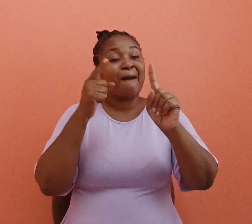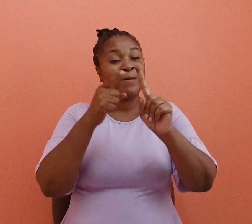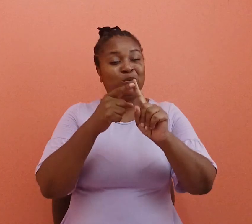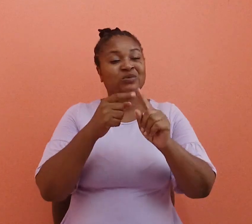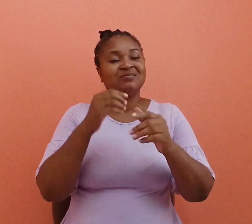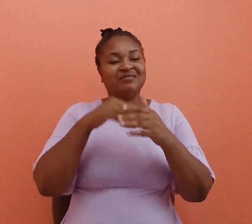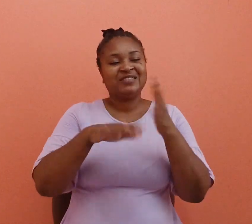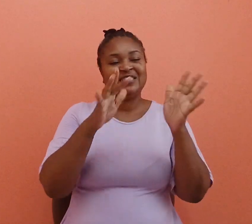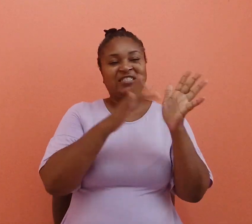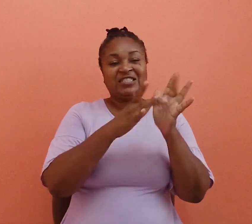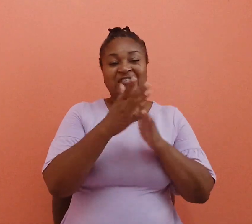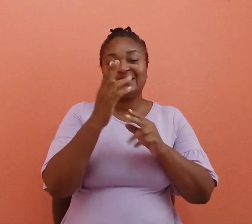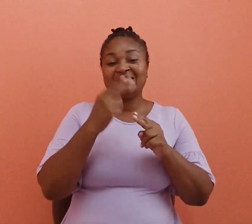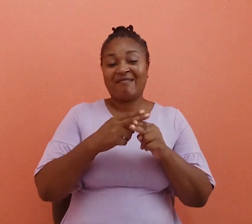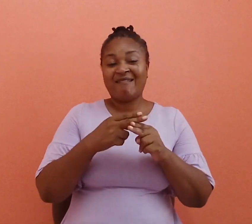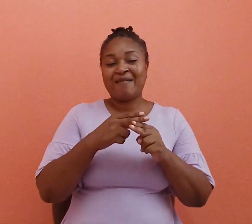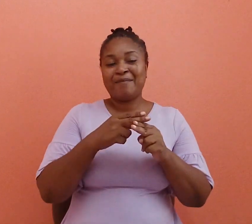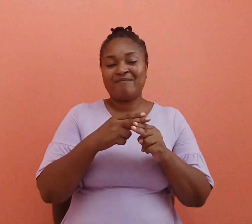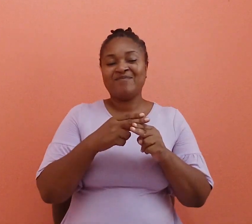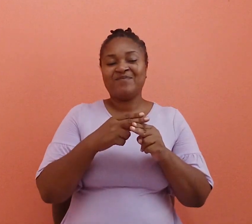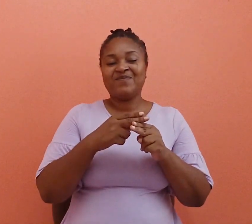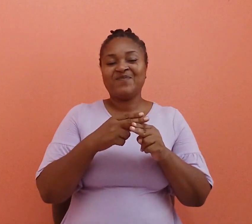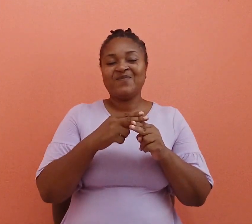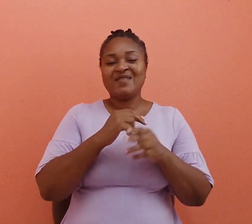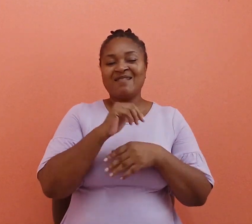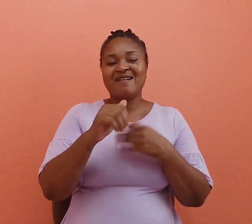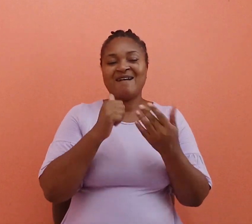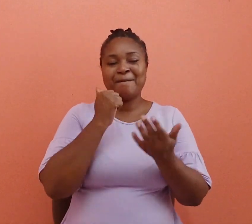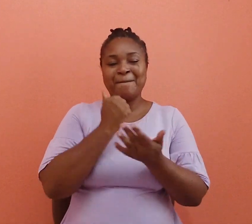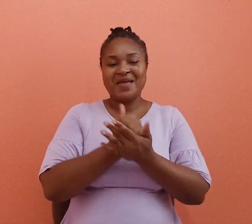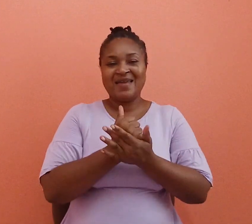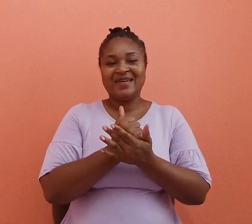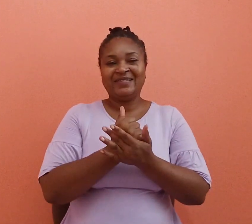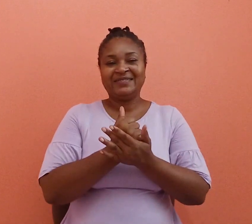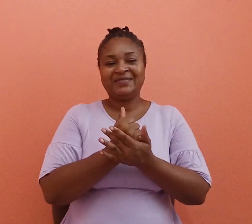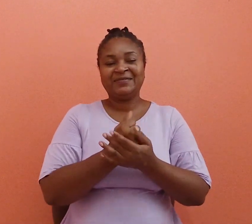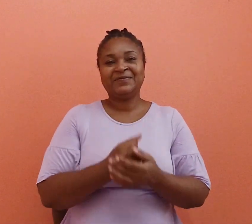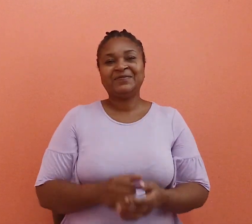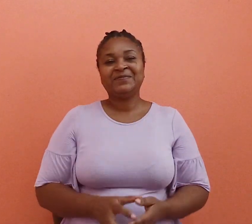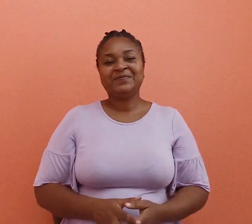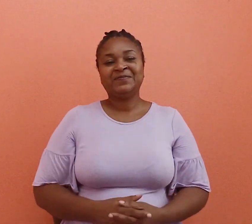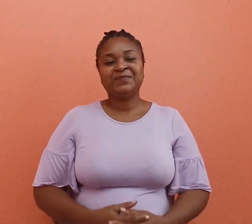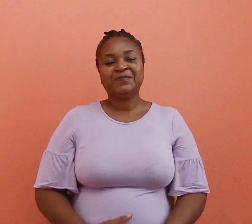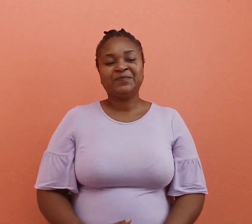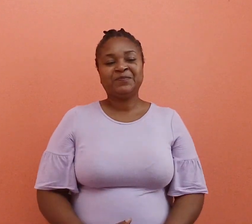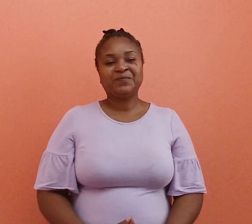in Jesus's name. Amen.